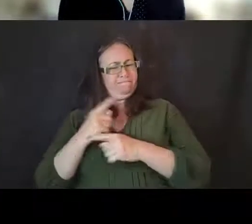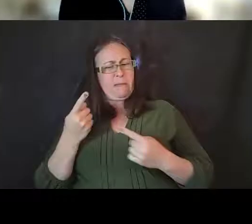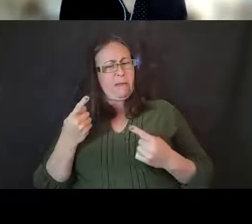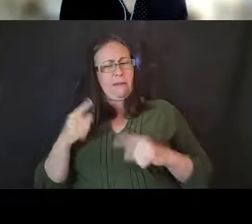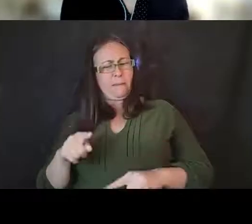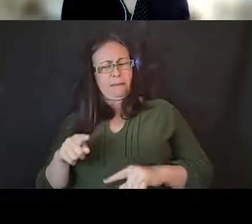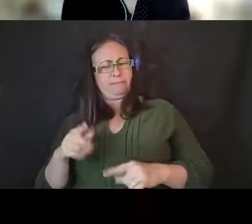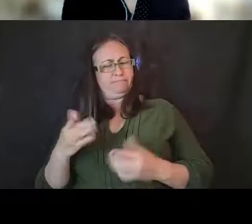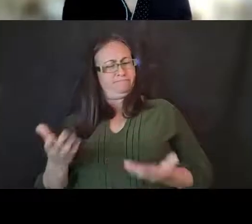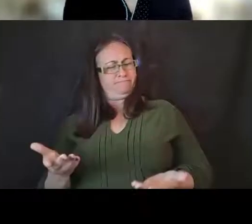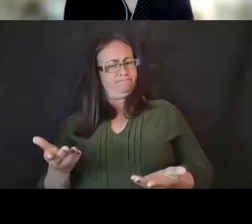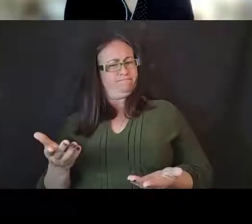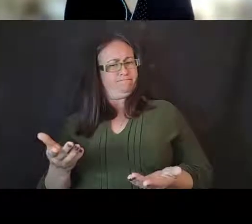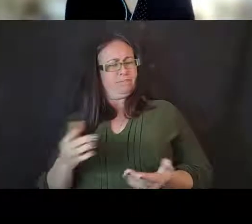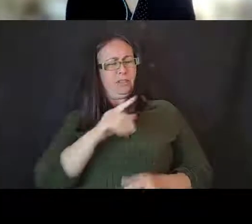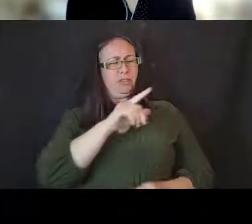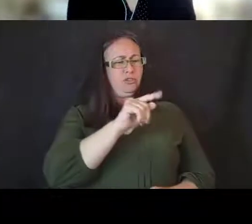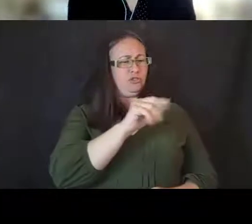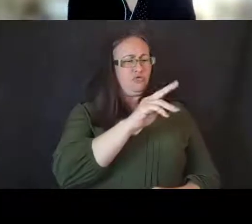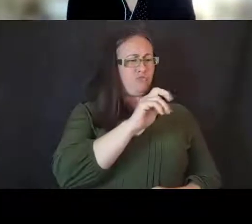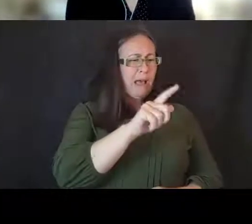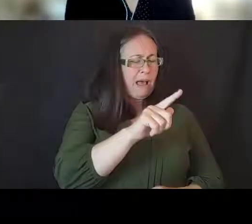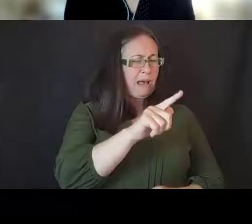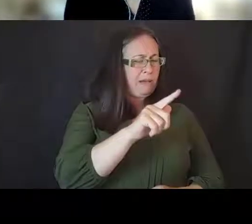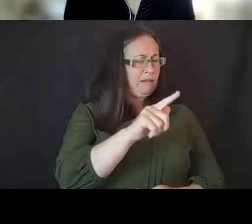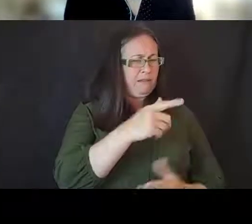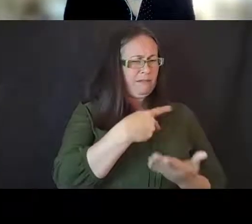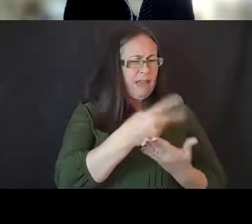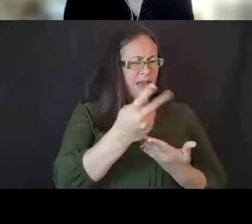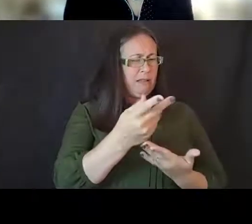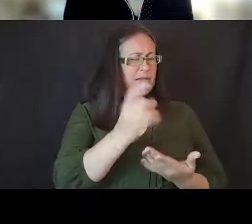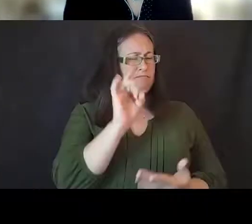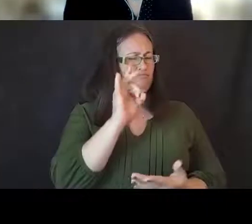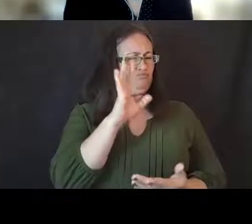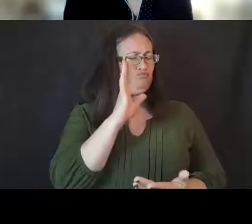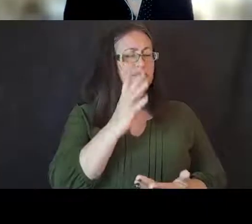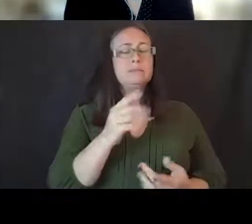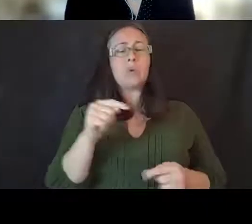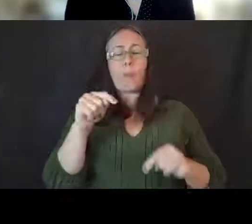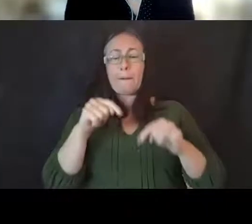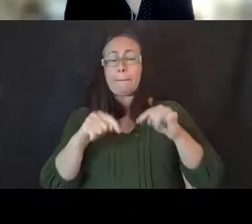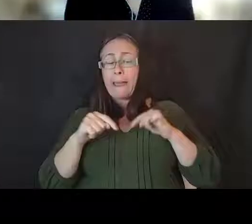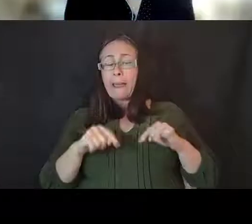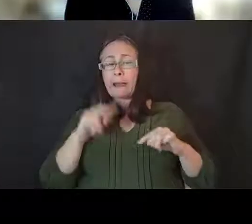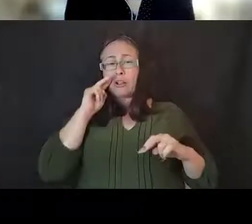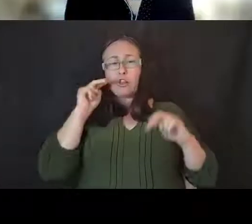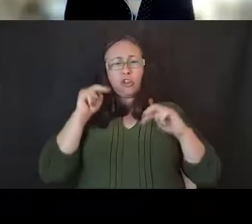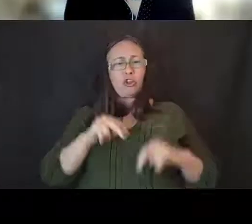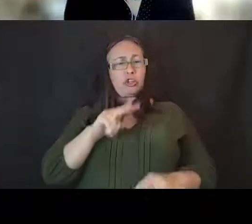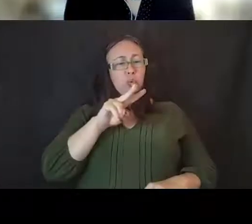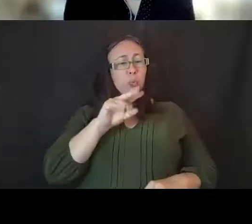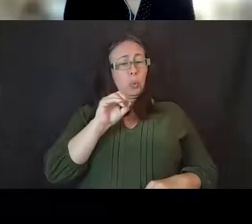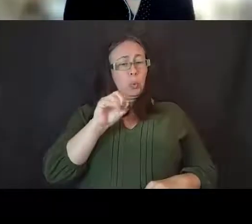Why did this trial fail so miserably? And so when they went back and looked at those 2002 papers,